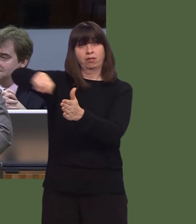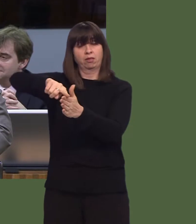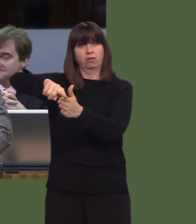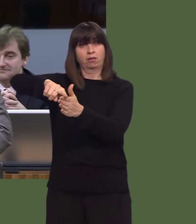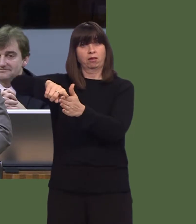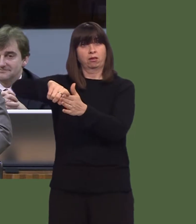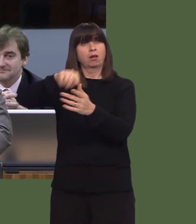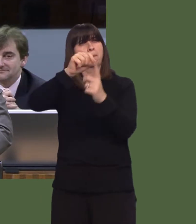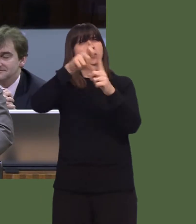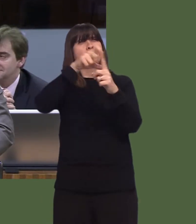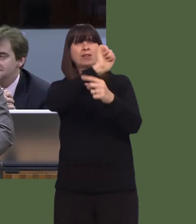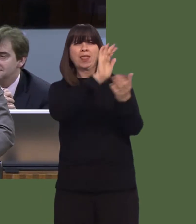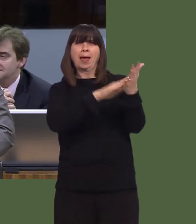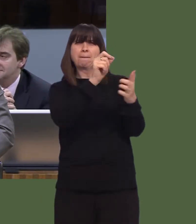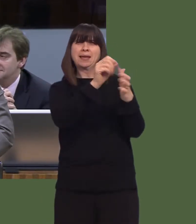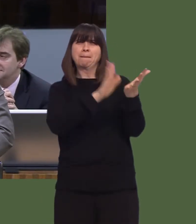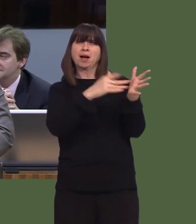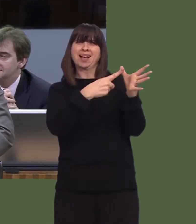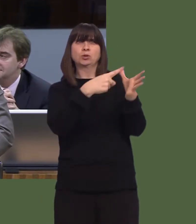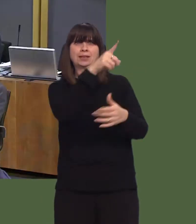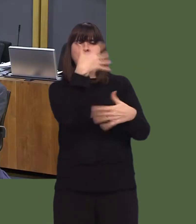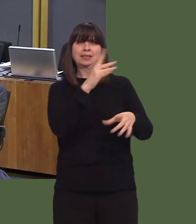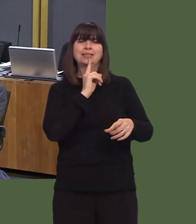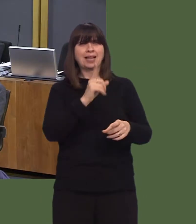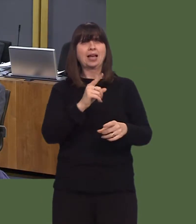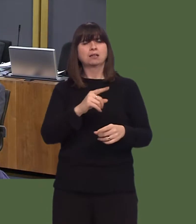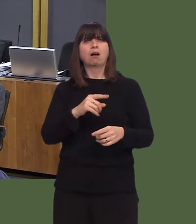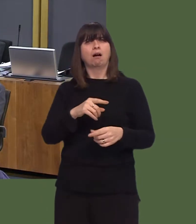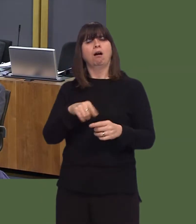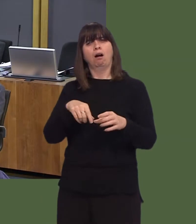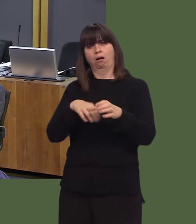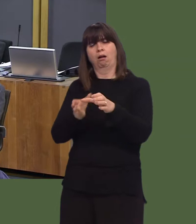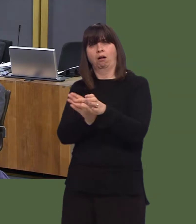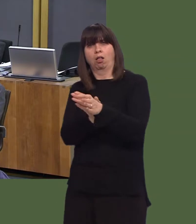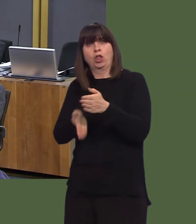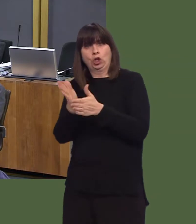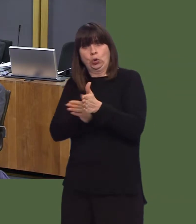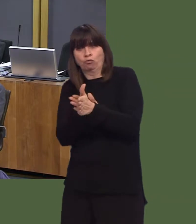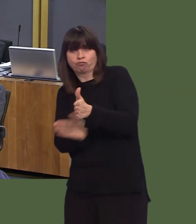two weeks ago that the metro system is very much like the Loch Ness monster here now for many people.